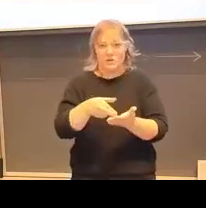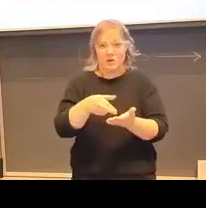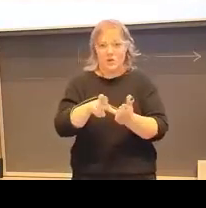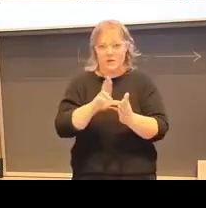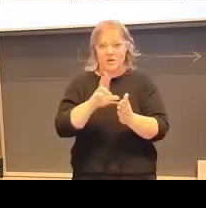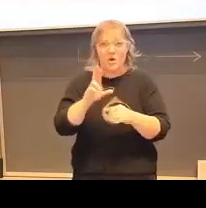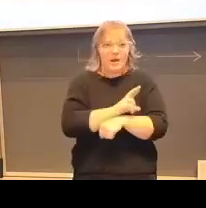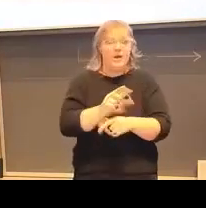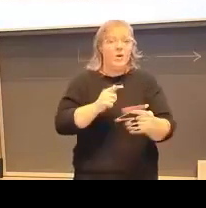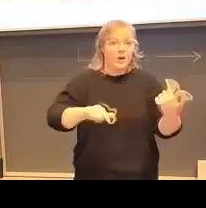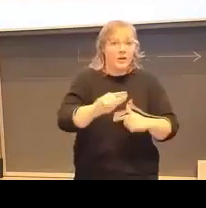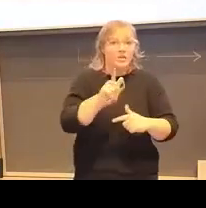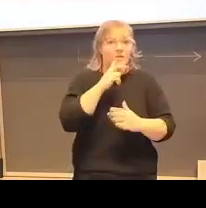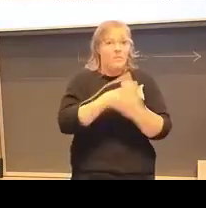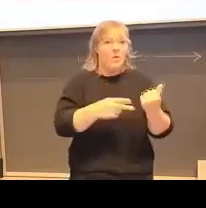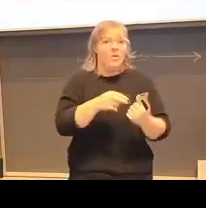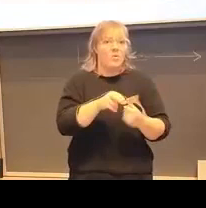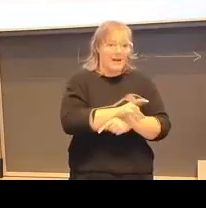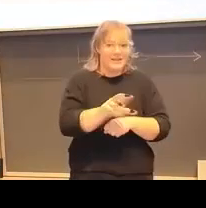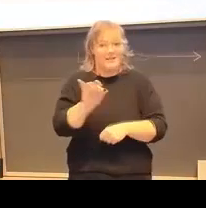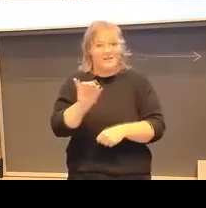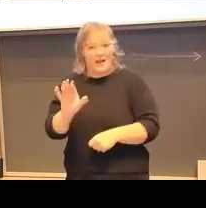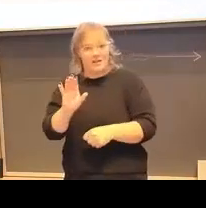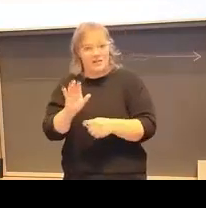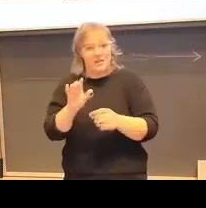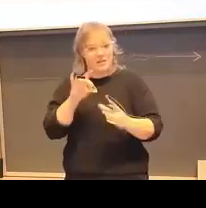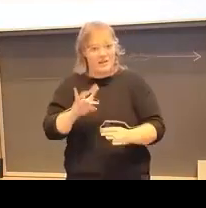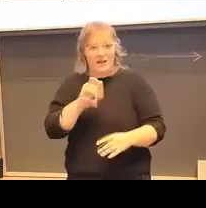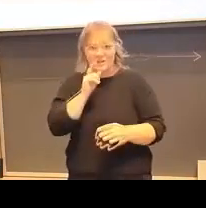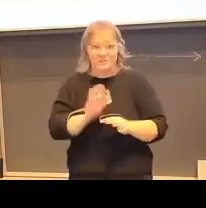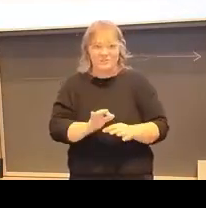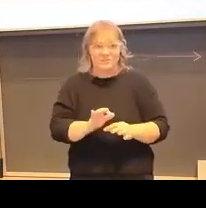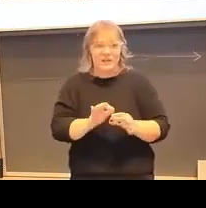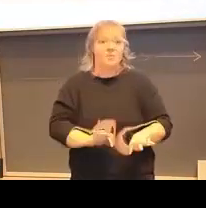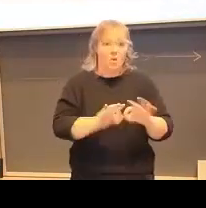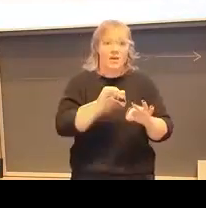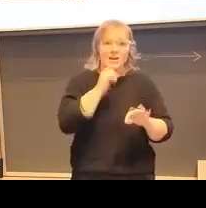and faculty feedback was important but that was not the same thing as a day of restoration or